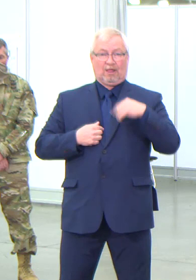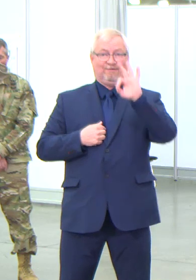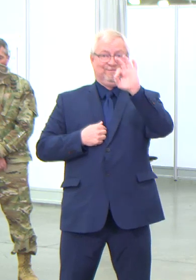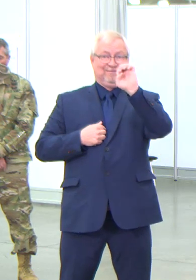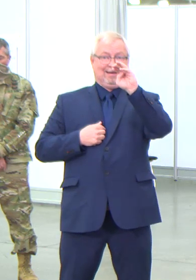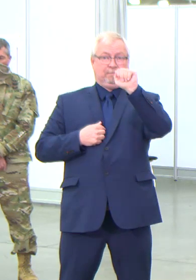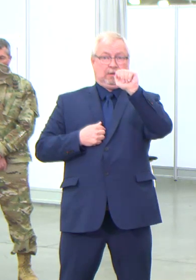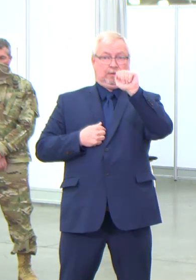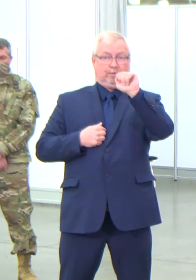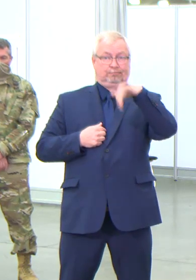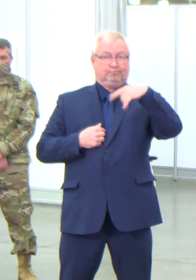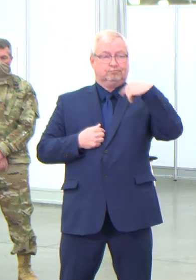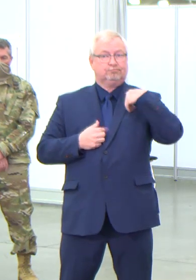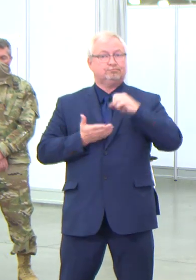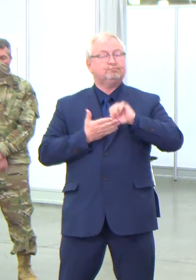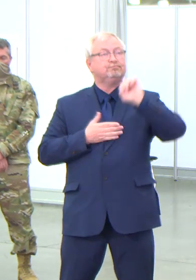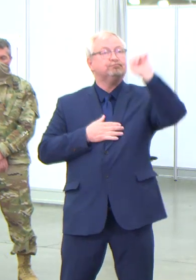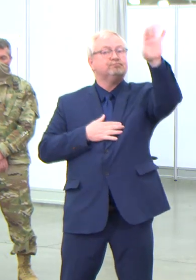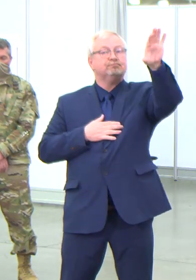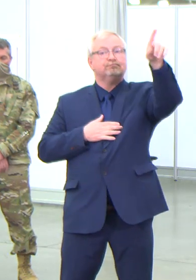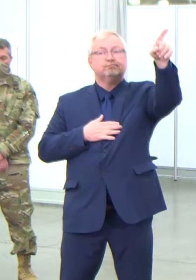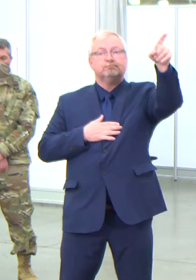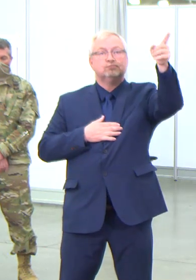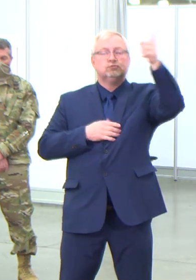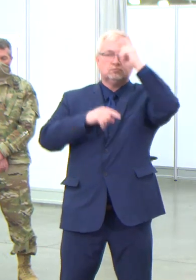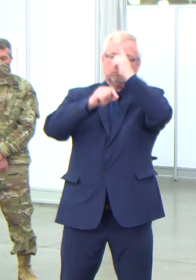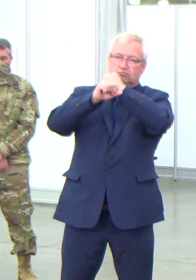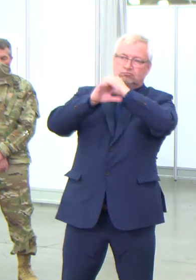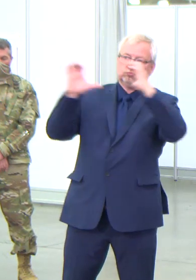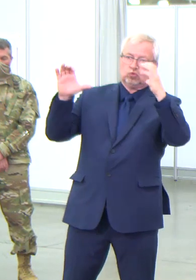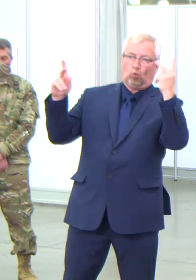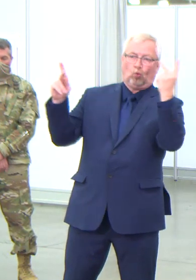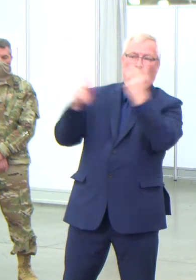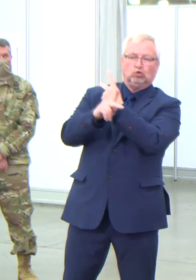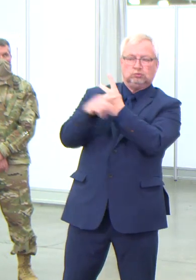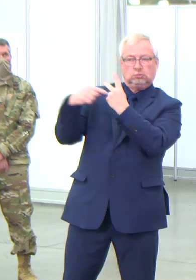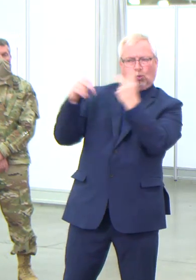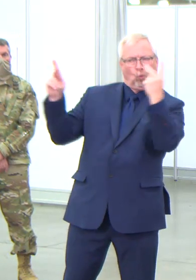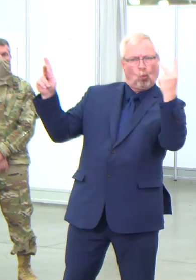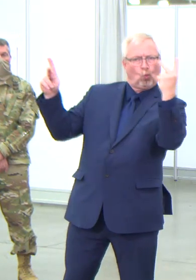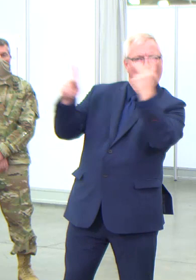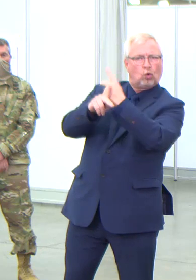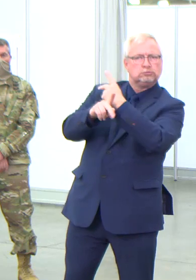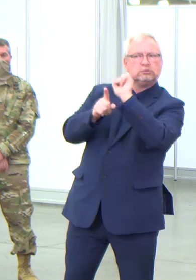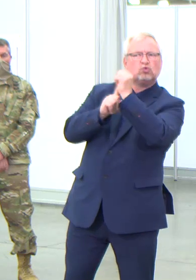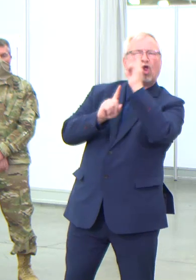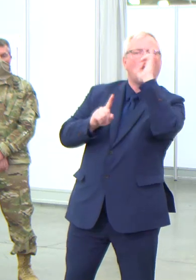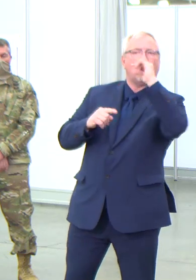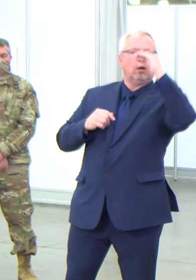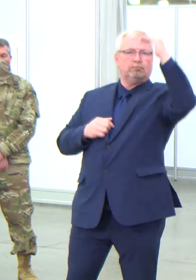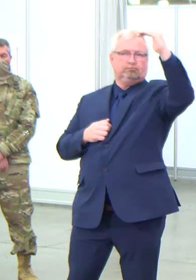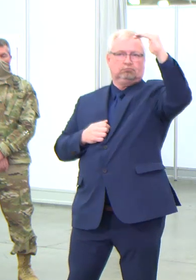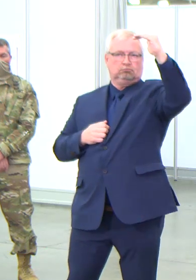. So FEMA put in those requests based on I believe what they felt like was a worst case scenario, and they're taking steps. Had we